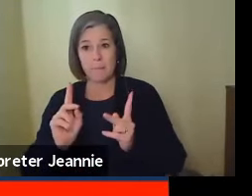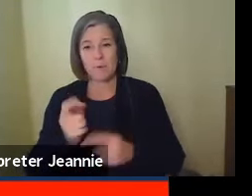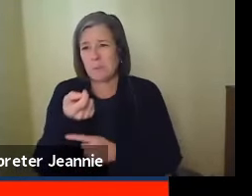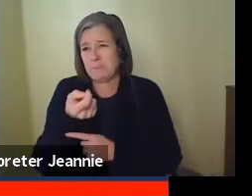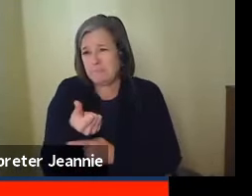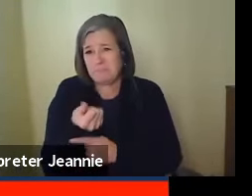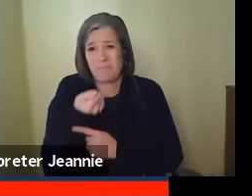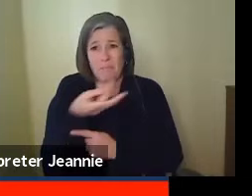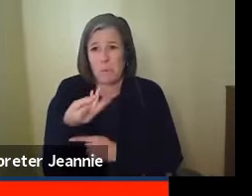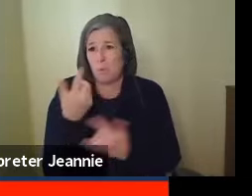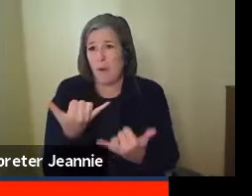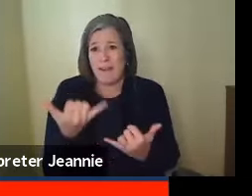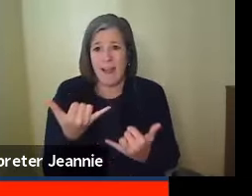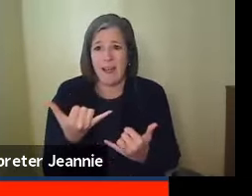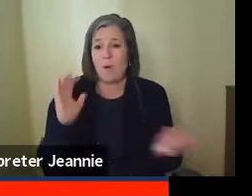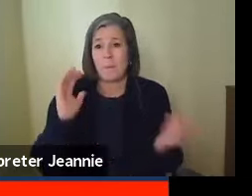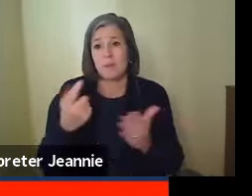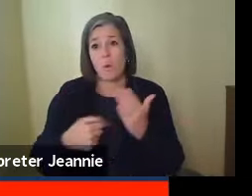for what we need. As of right now,